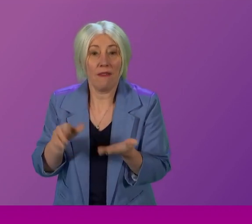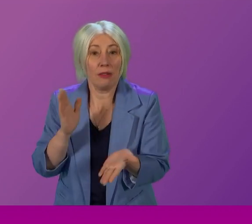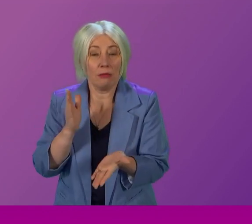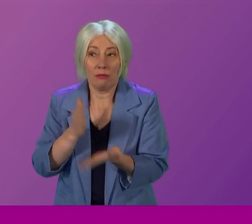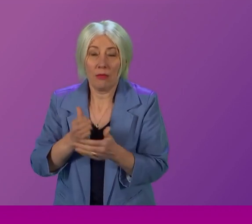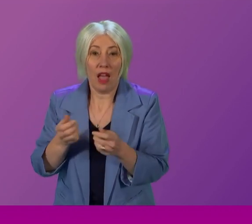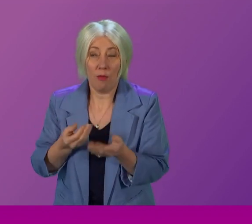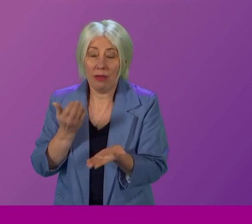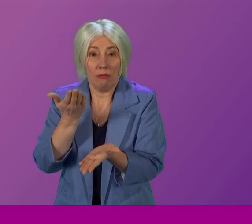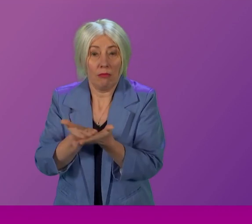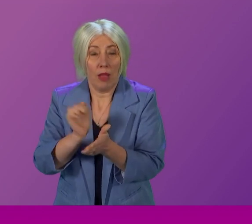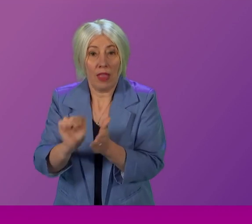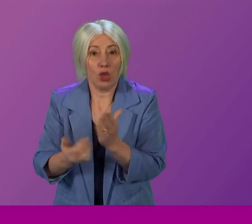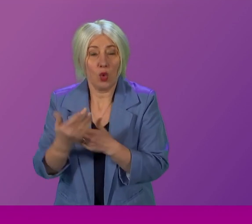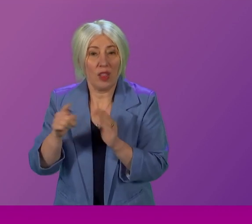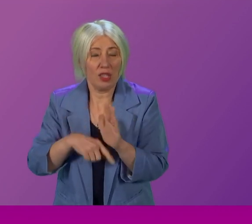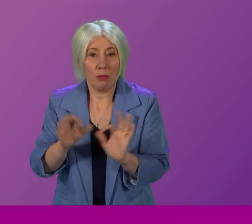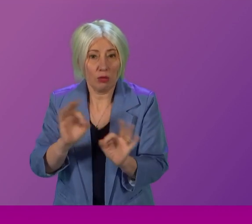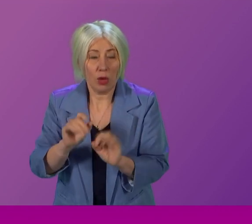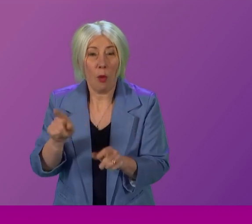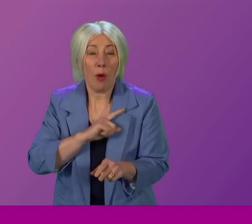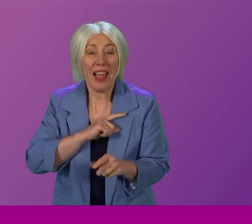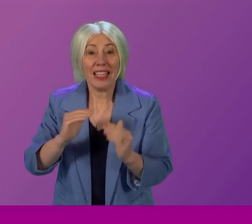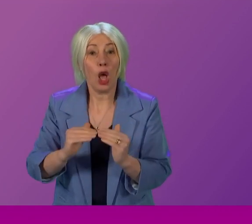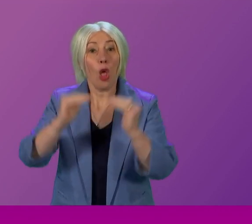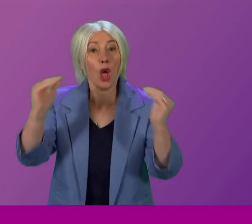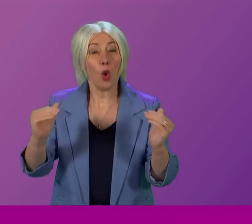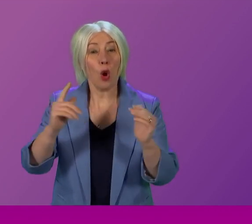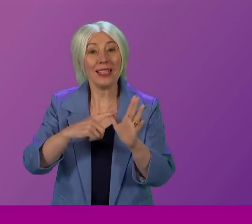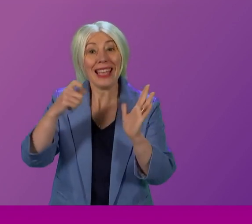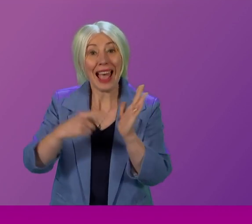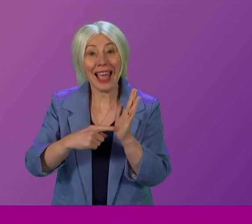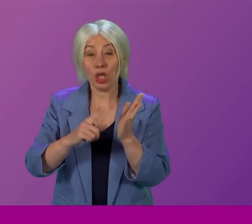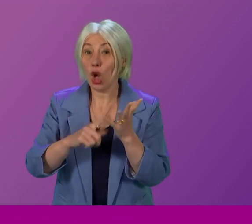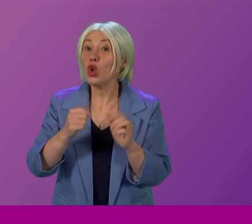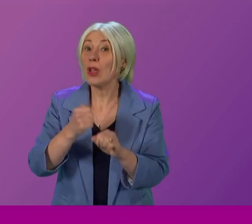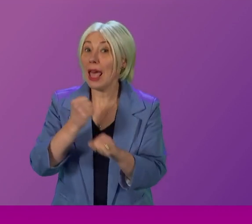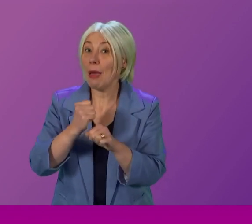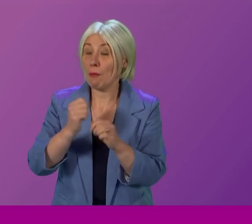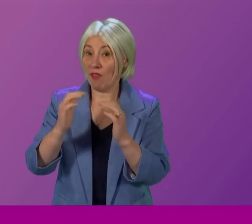in force. They are a result of the Equality Act that was passed by the United Kingdom